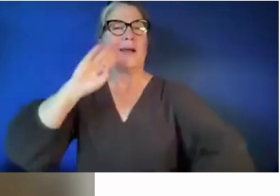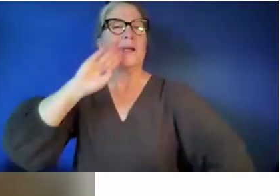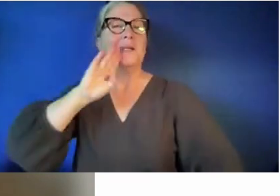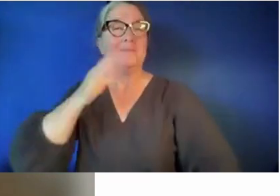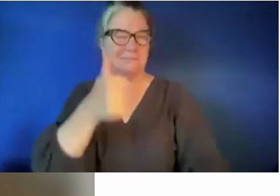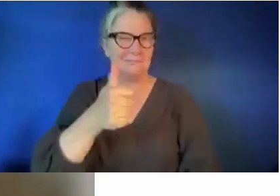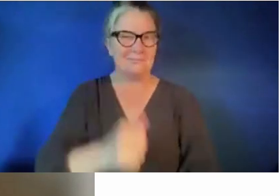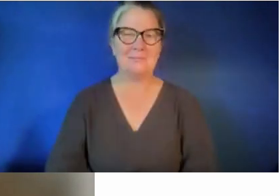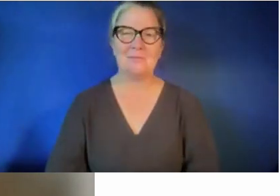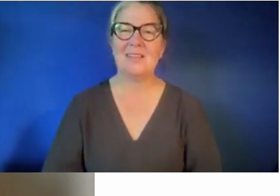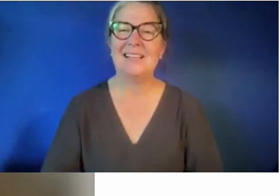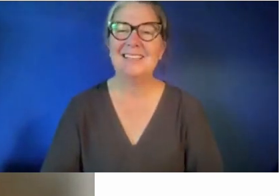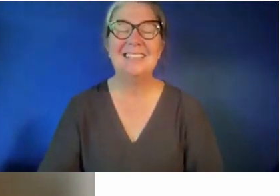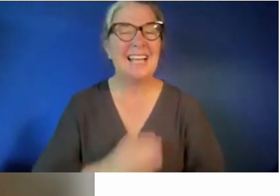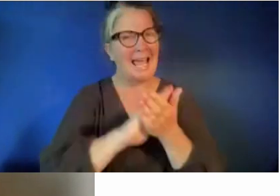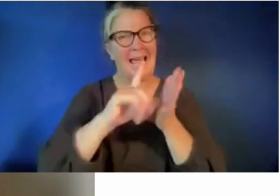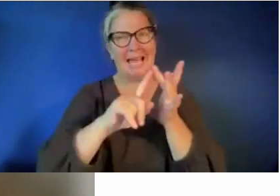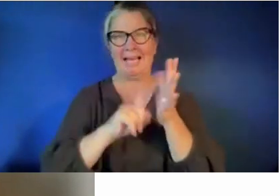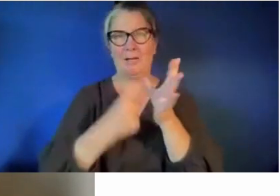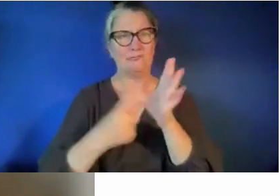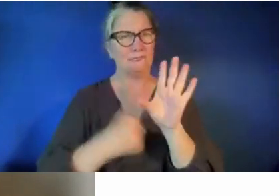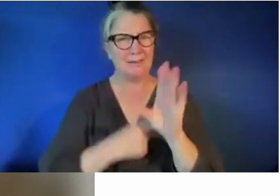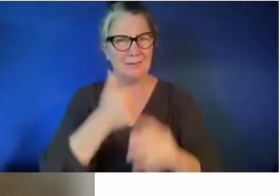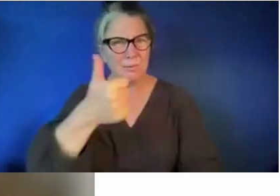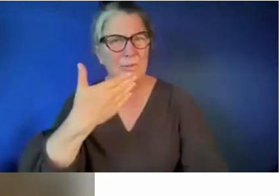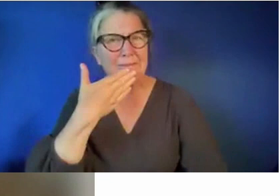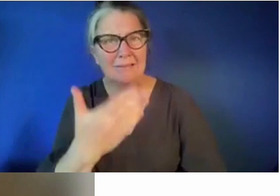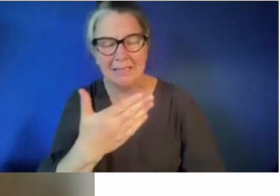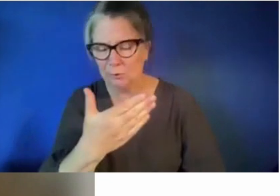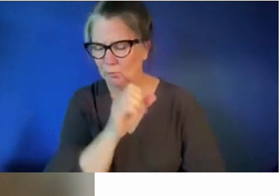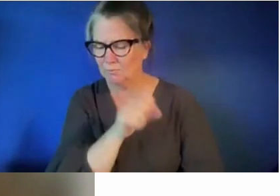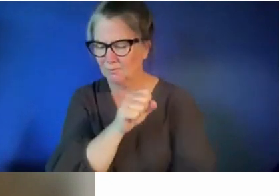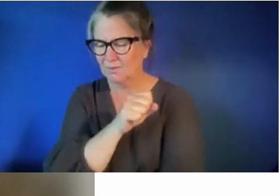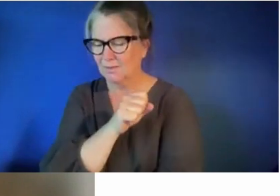Lovely. Thank you so much, Subho. That was such an informative talk, and I'm very much looking forward